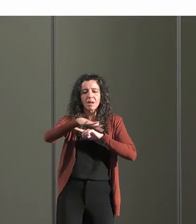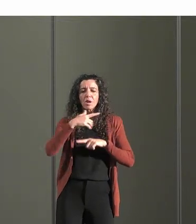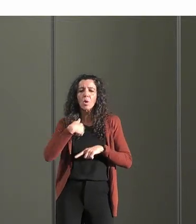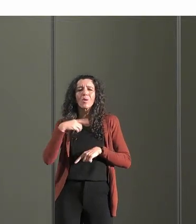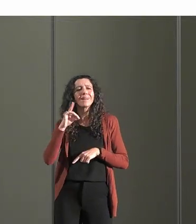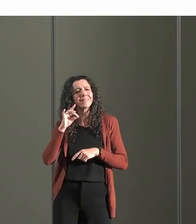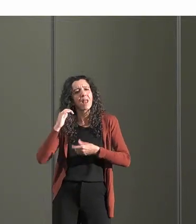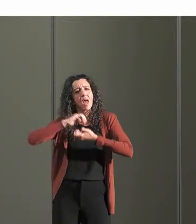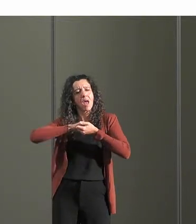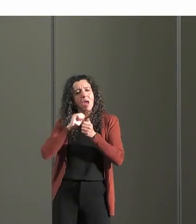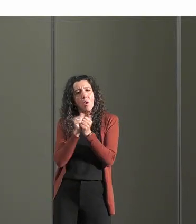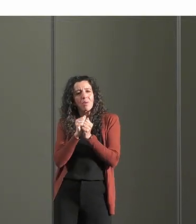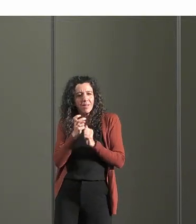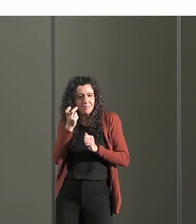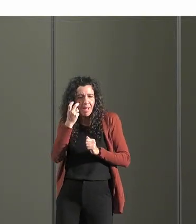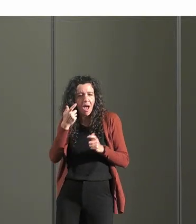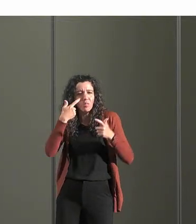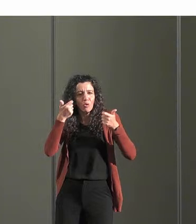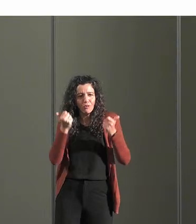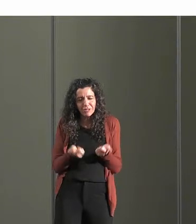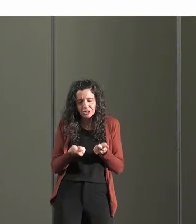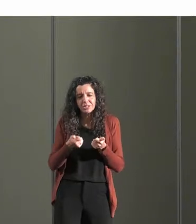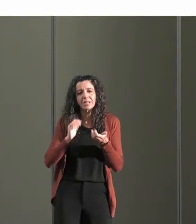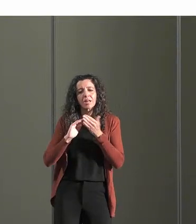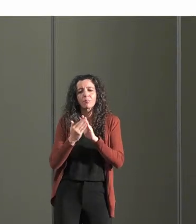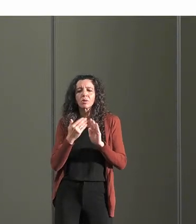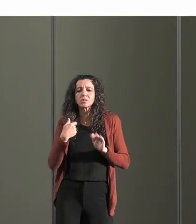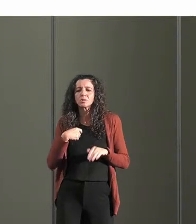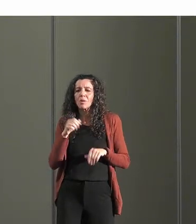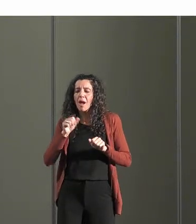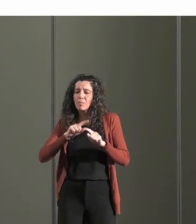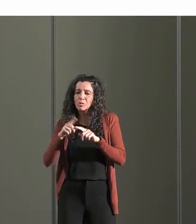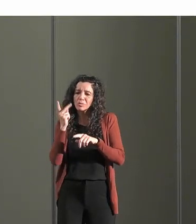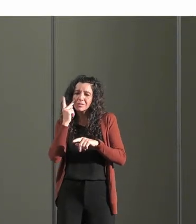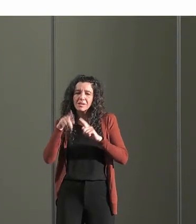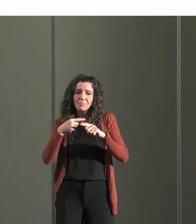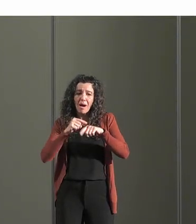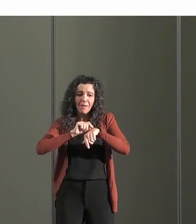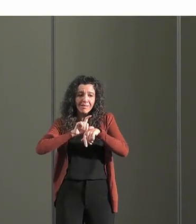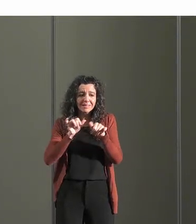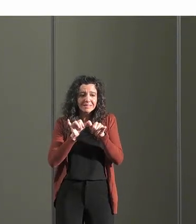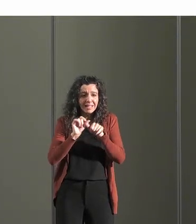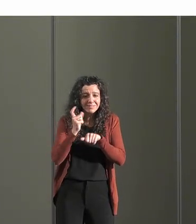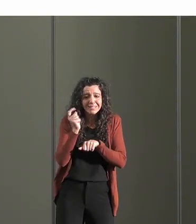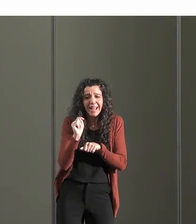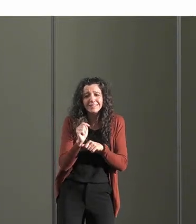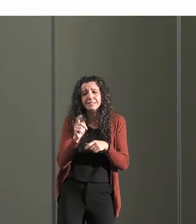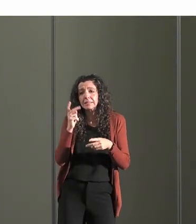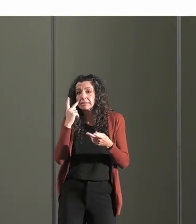out the details of the physical world we did it with